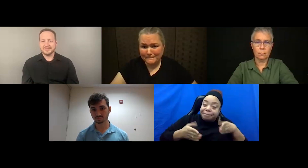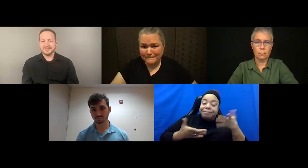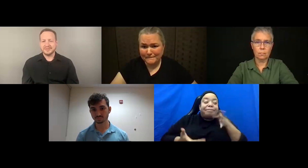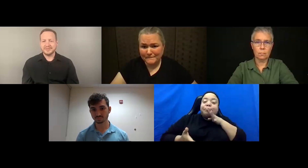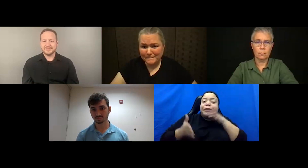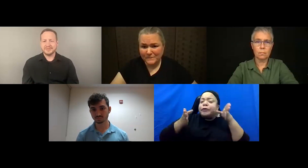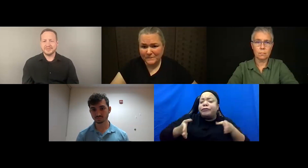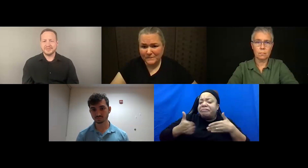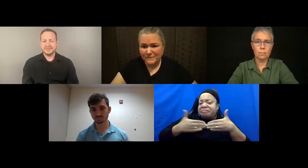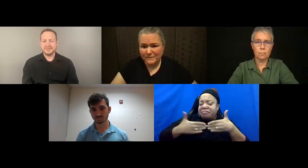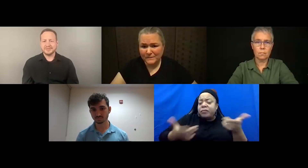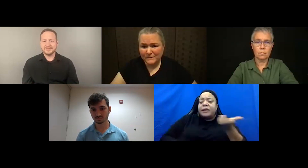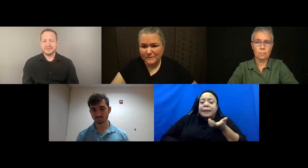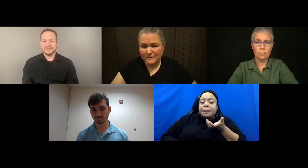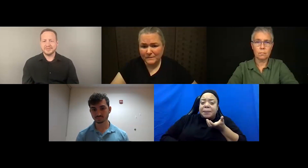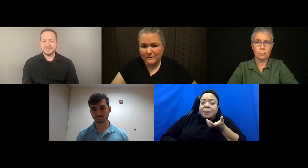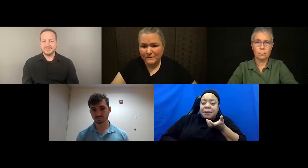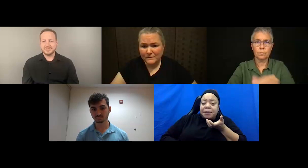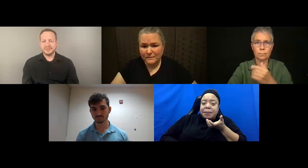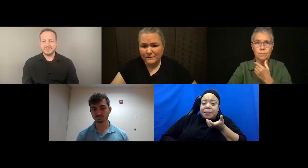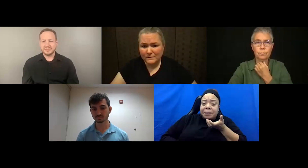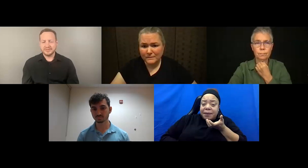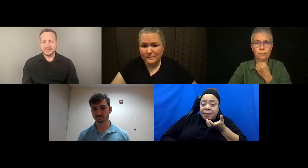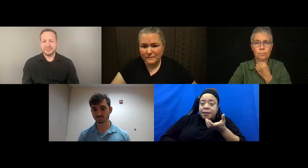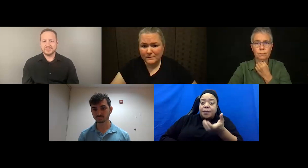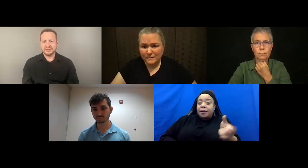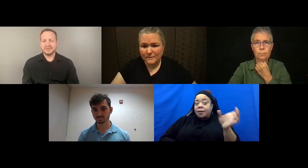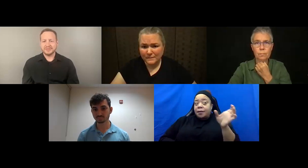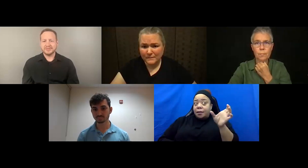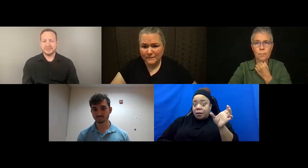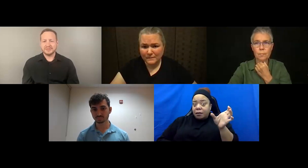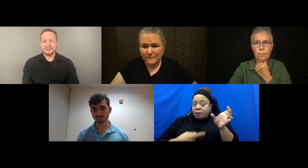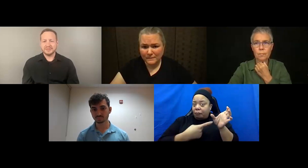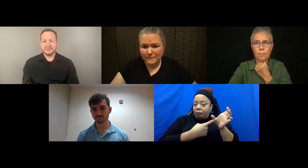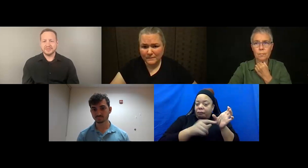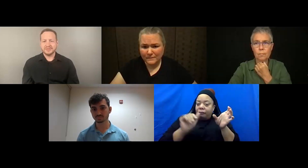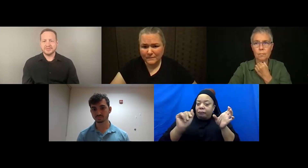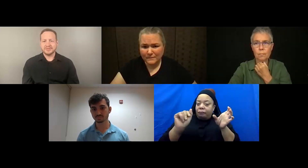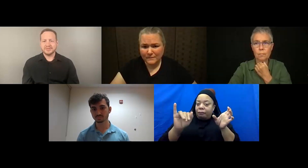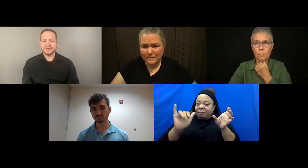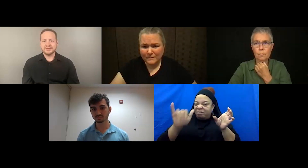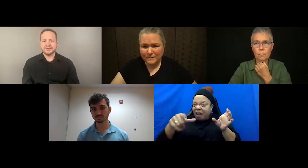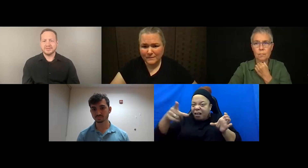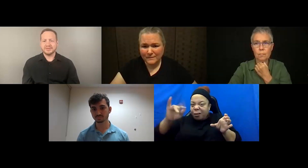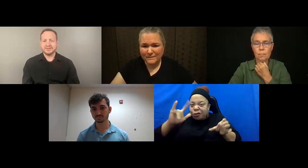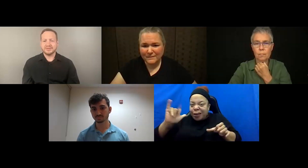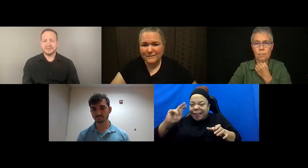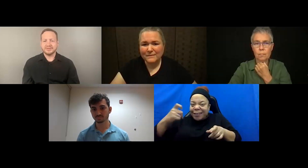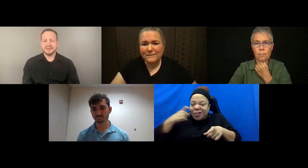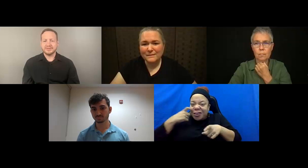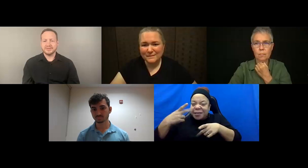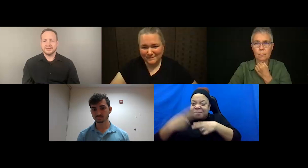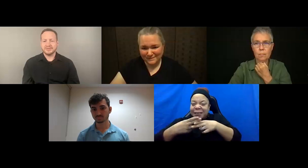The hearing person, the speaker, can talk into the phone turn it around and show the AI.